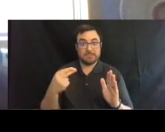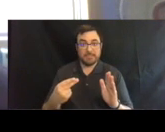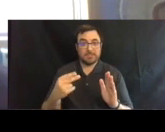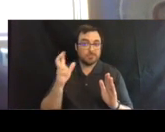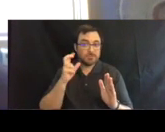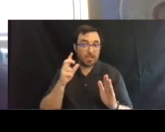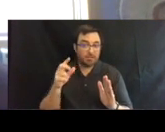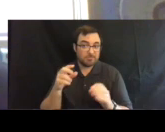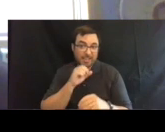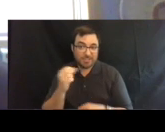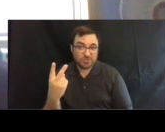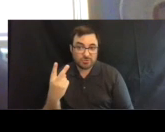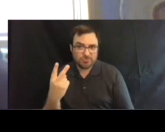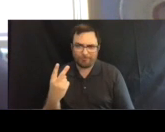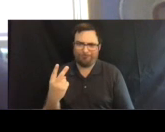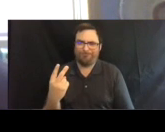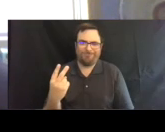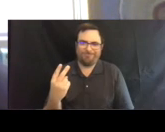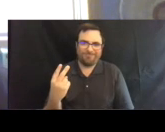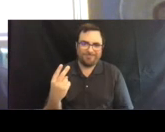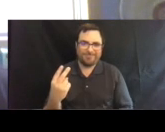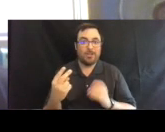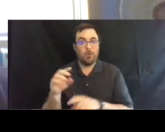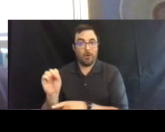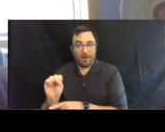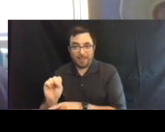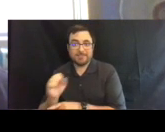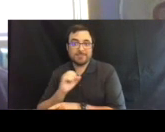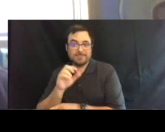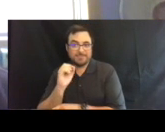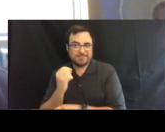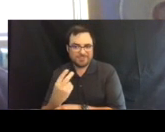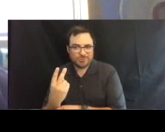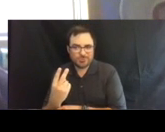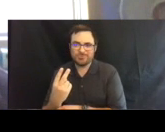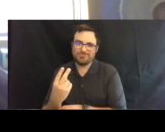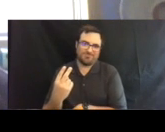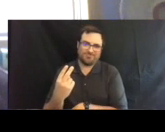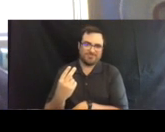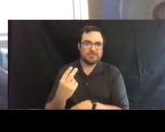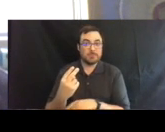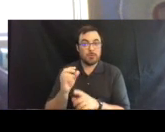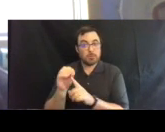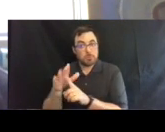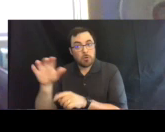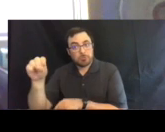No! Or that sound when the child is two, no. It's not that we don't expose them to that sound and we don't